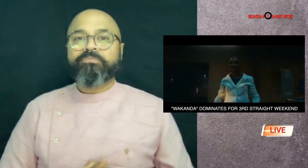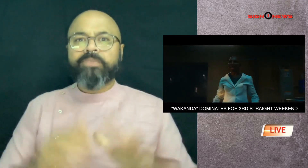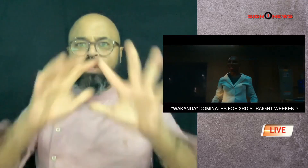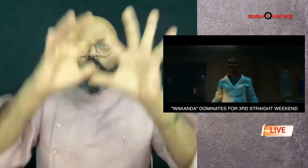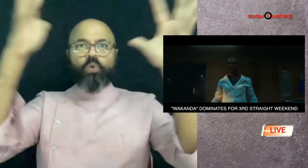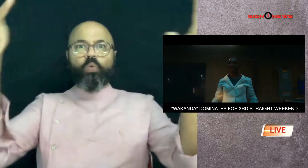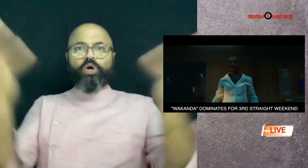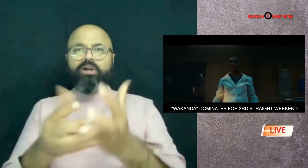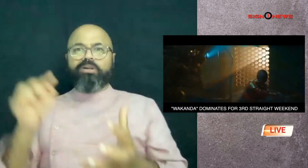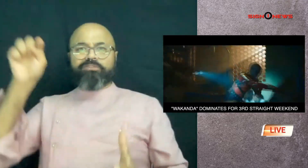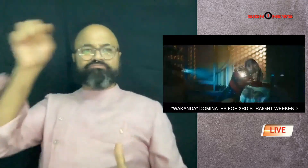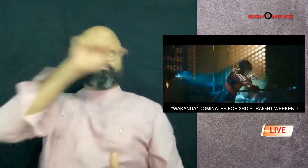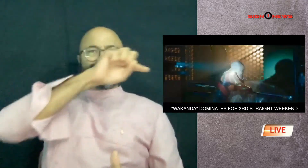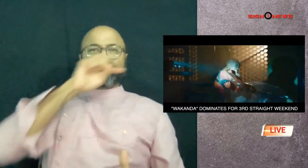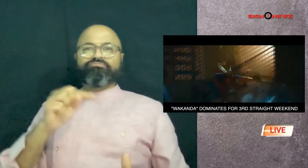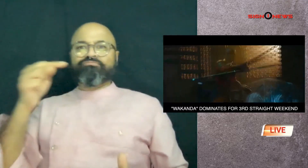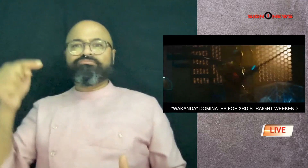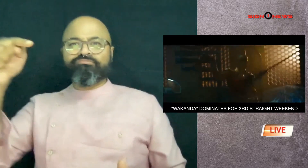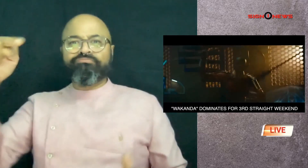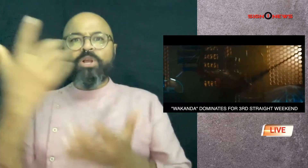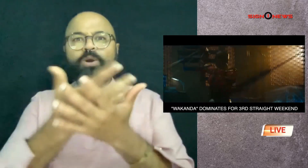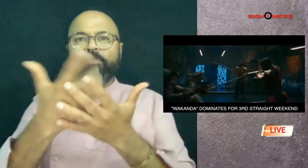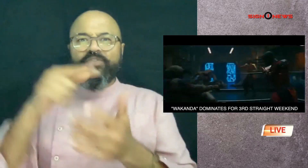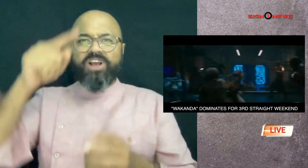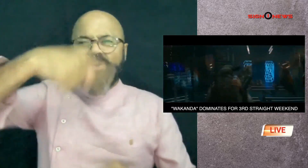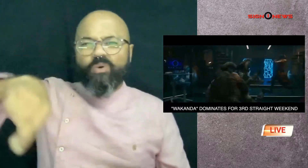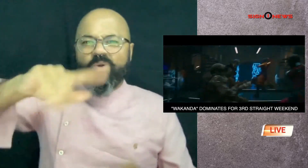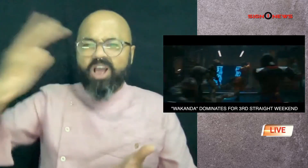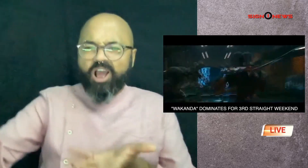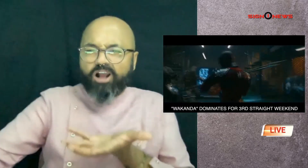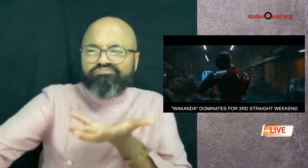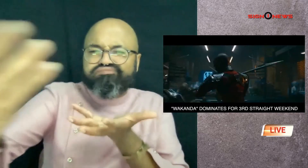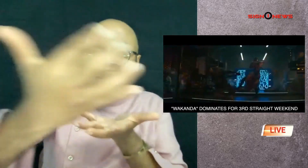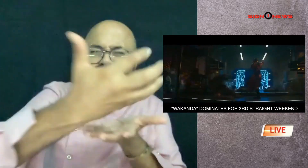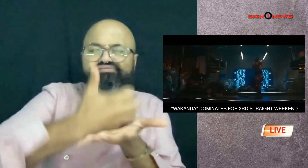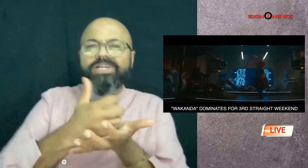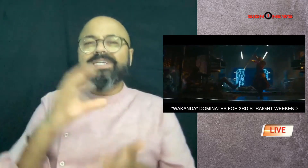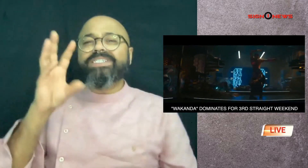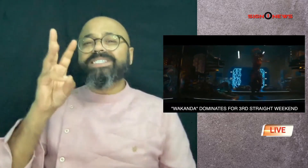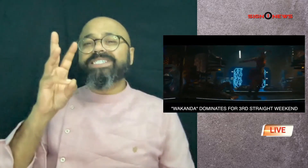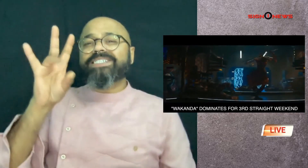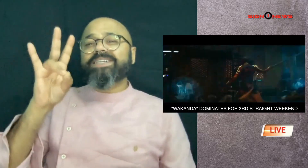worldwide the movie has raked in $667 million